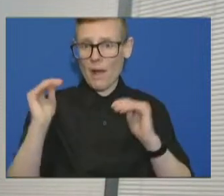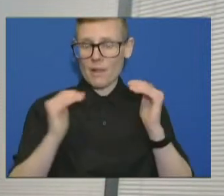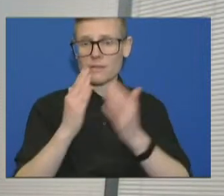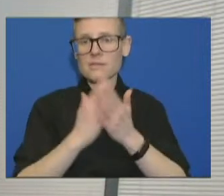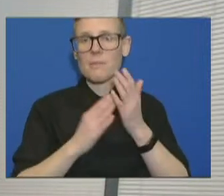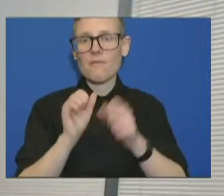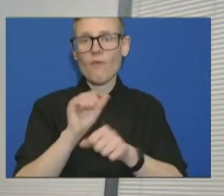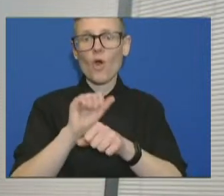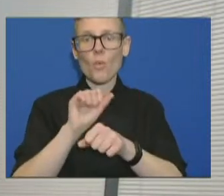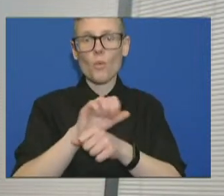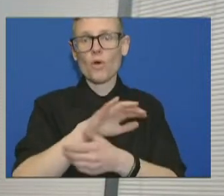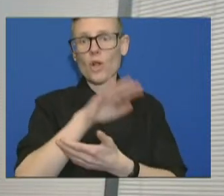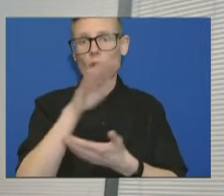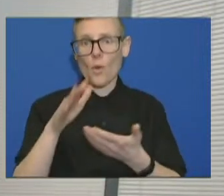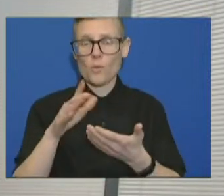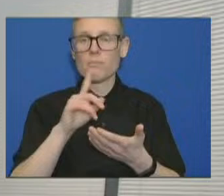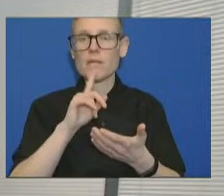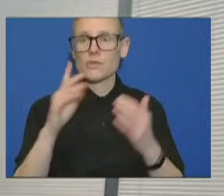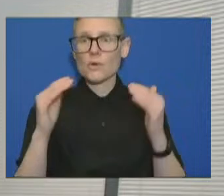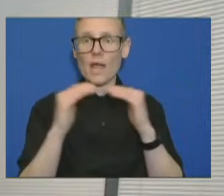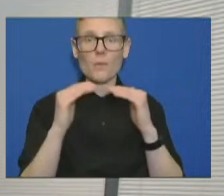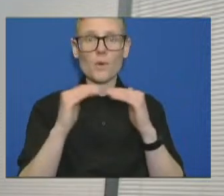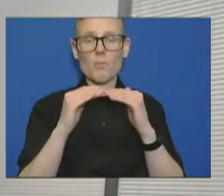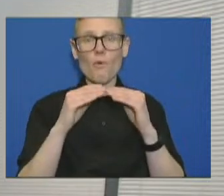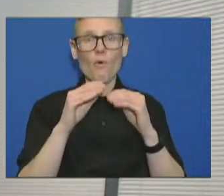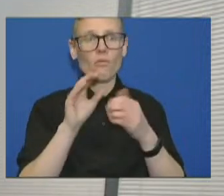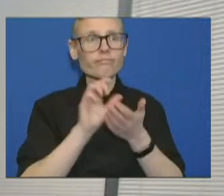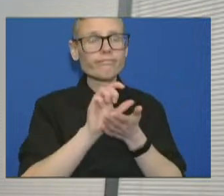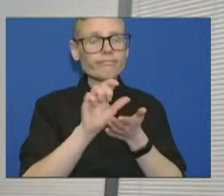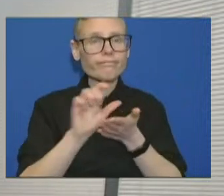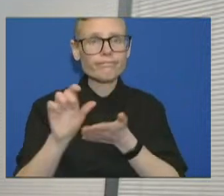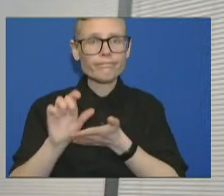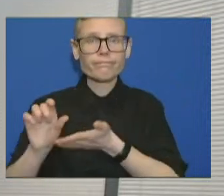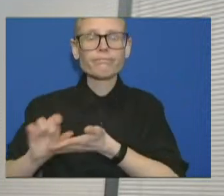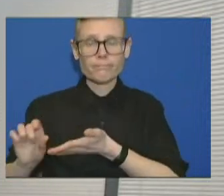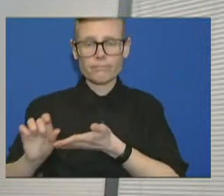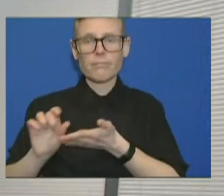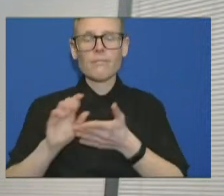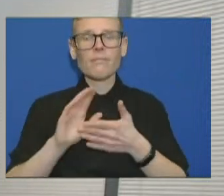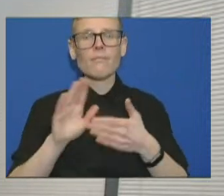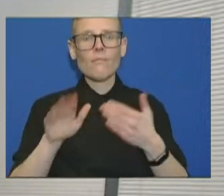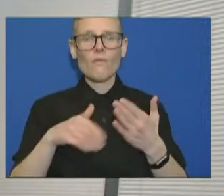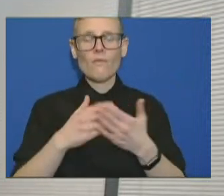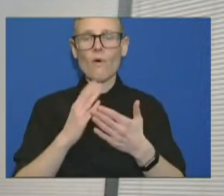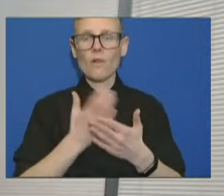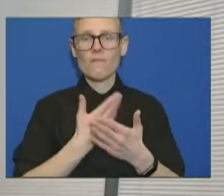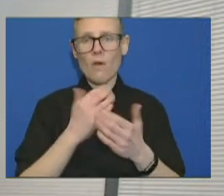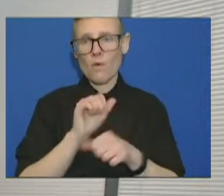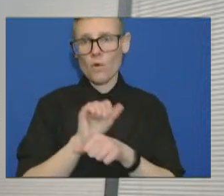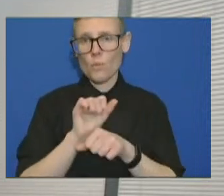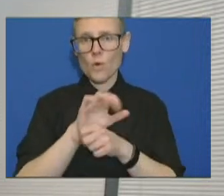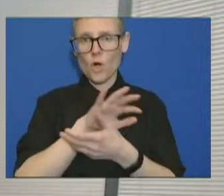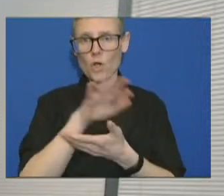education. We are making a sincere effort to balance some of our workloads and make sure